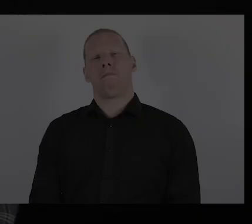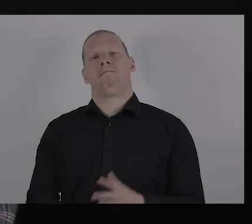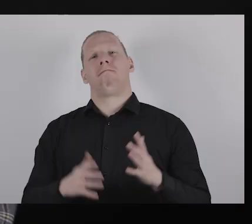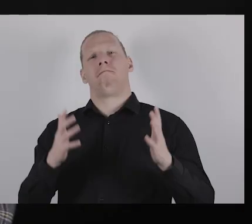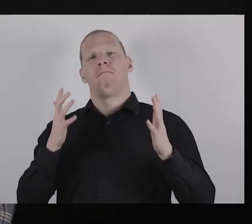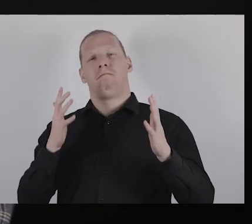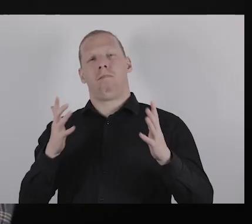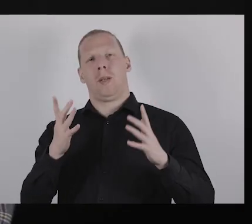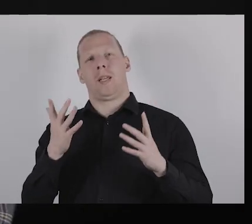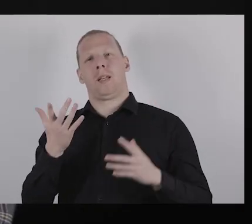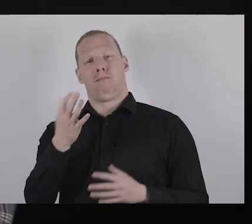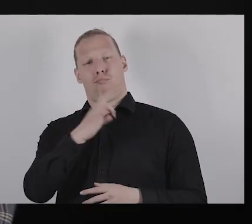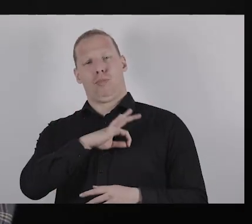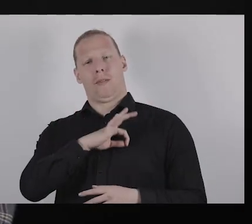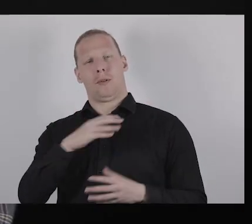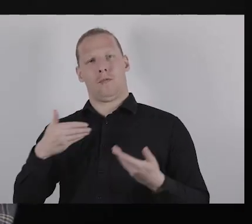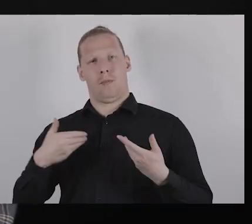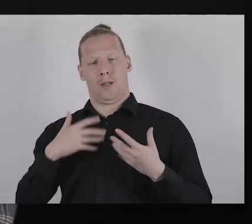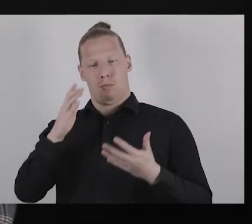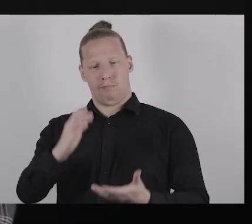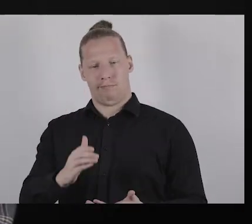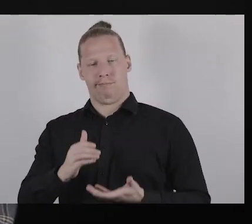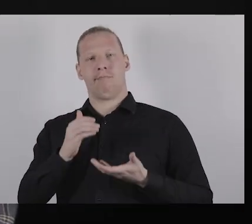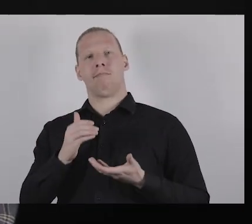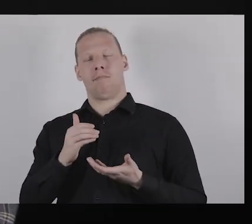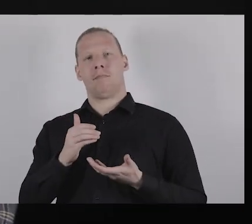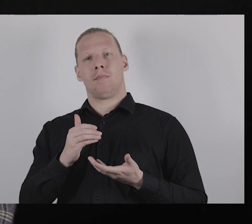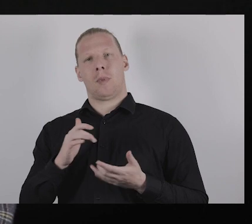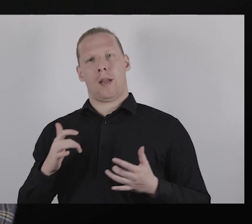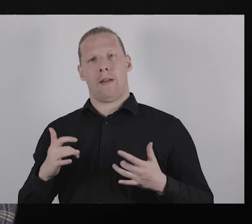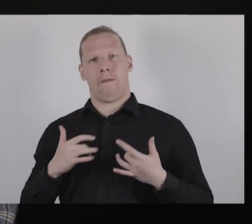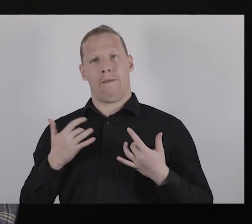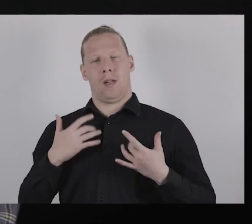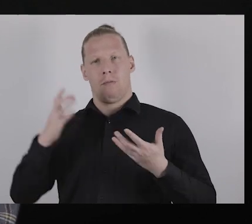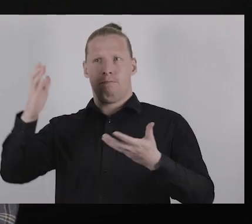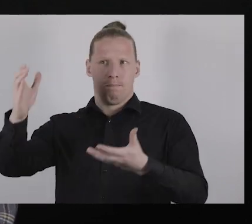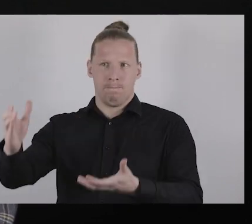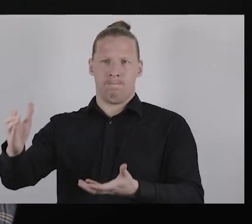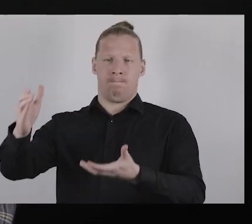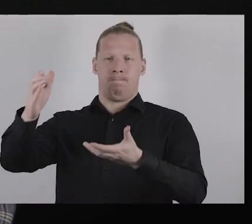It is a huge privilege for me to receive this award, and in coming to me,